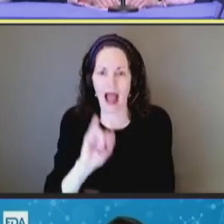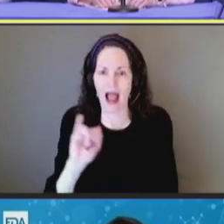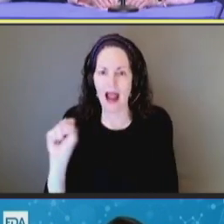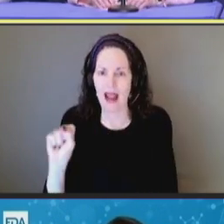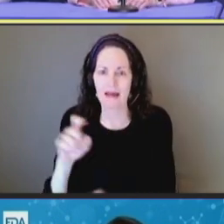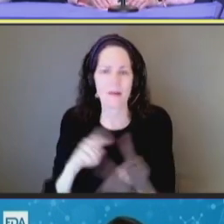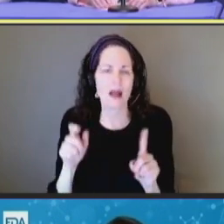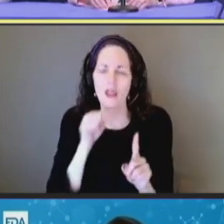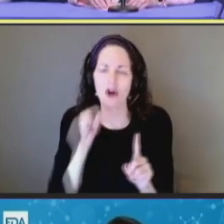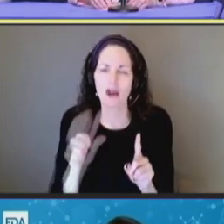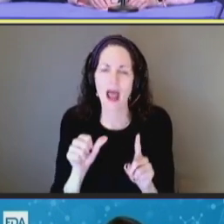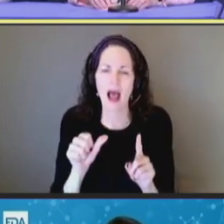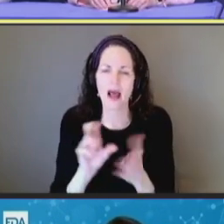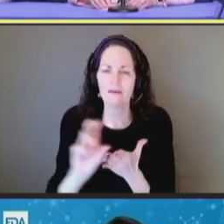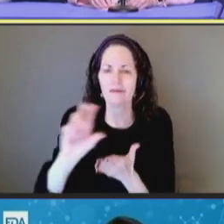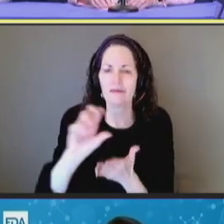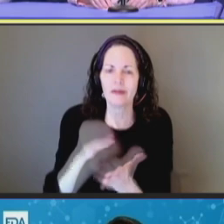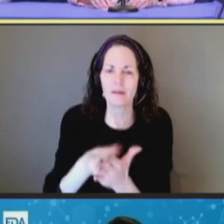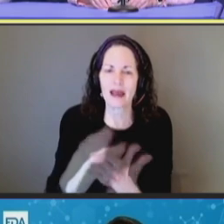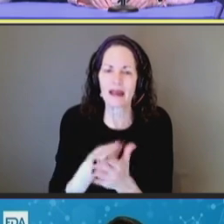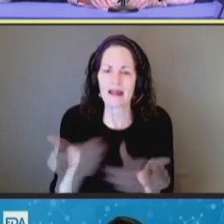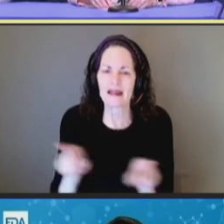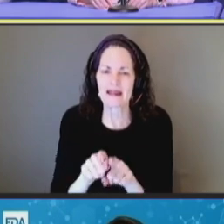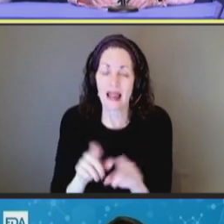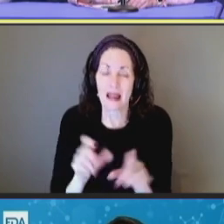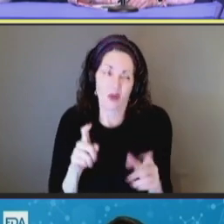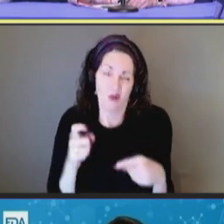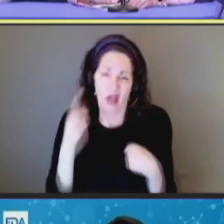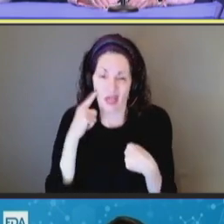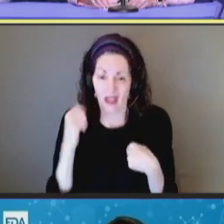way. So, having that conversation, I think, is really important. I appreciate the suggestion,